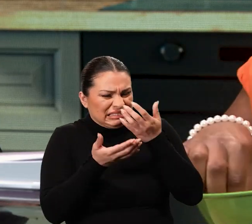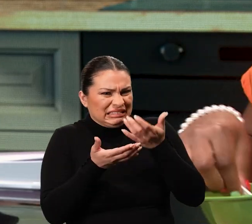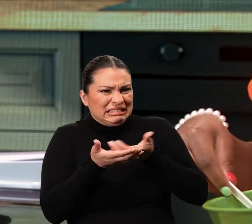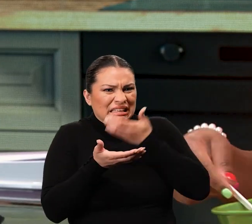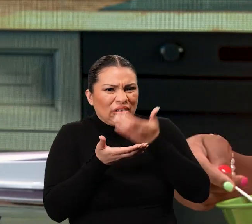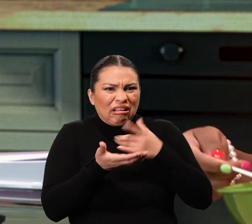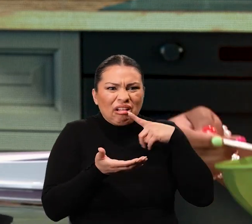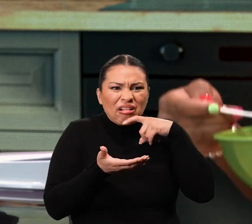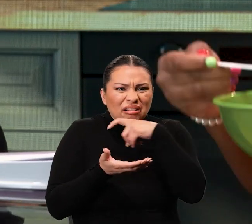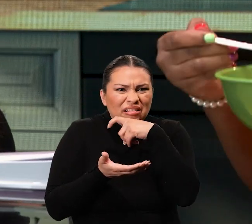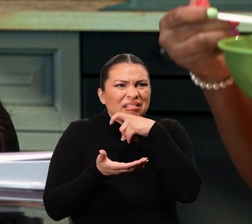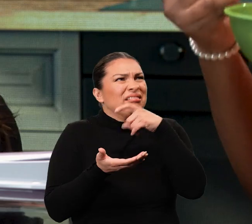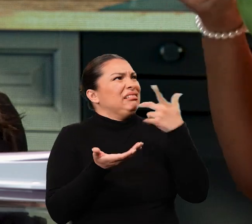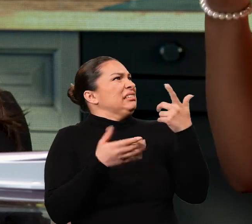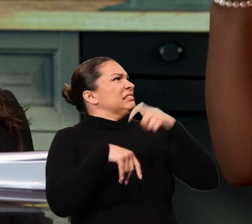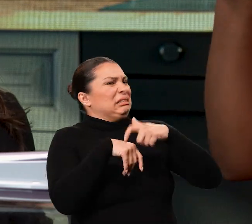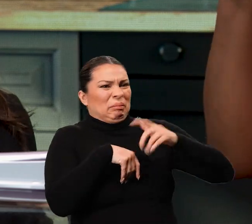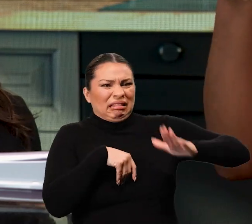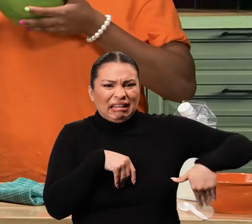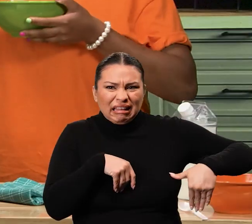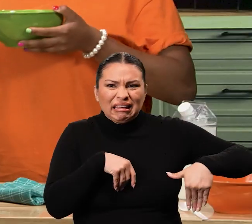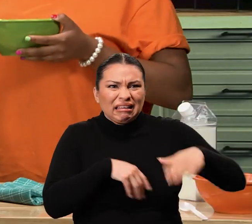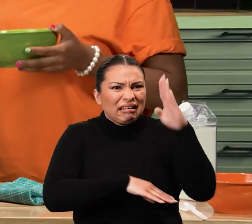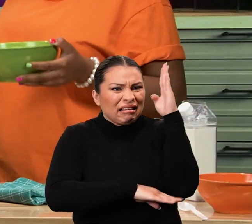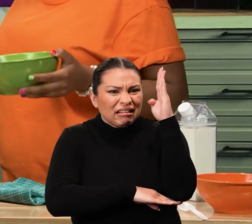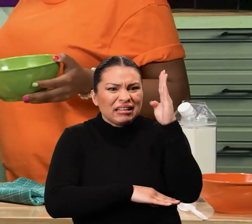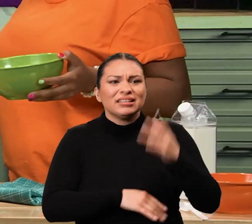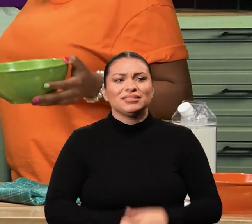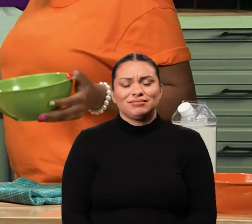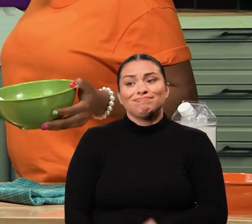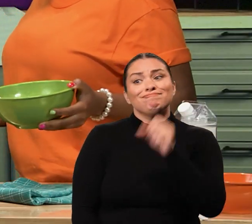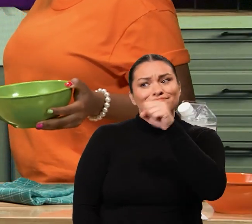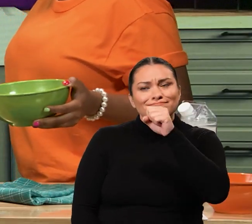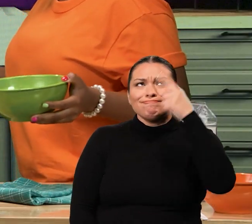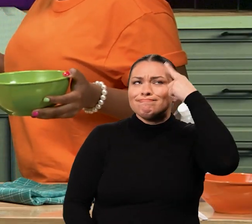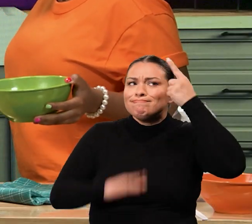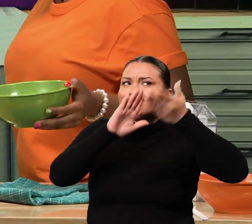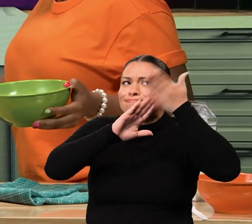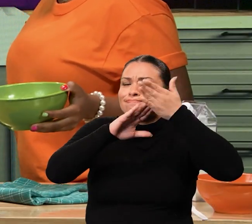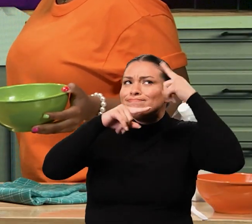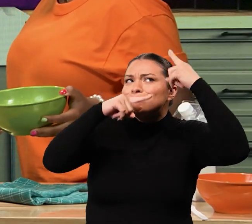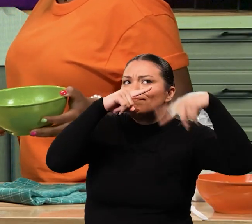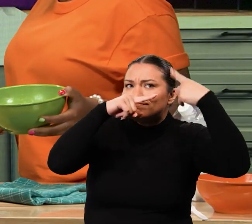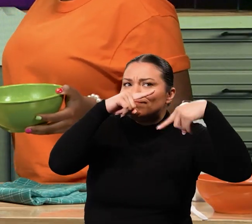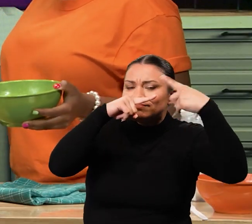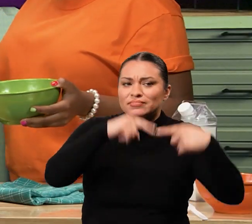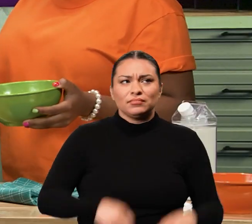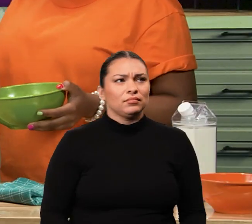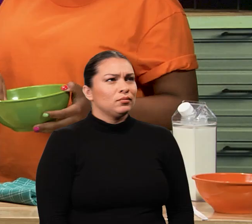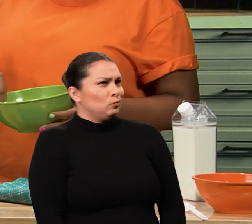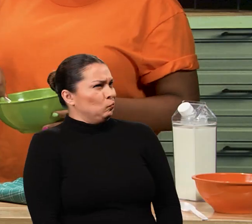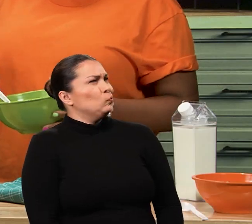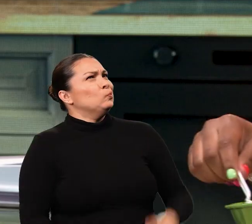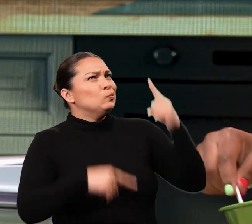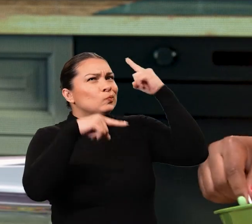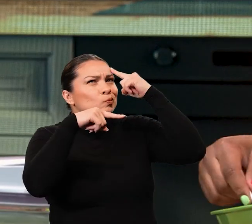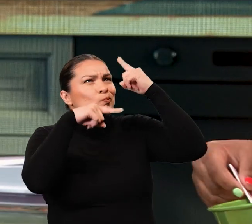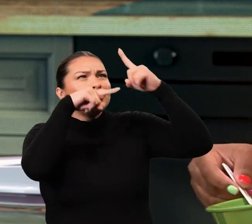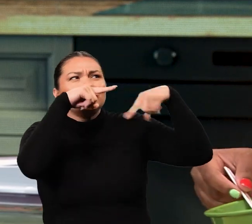Ava, are you eating cereal in the middle of the day? Yes, yes. It is great brain food. Brain food?